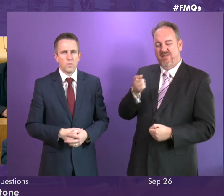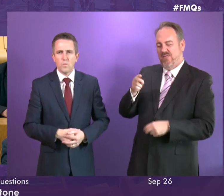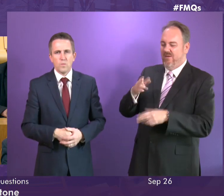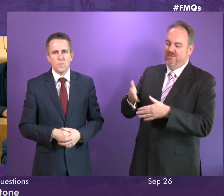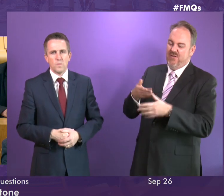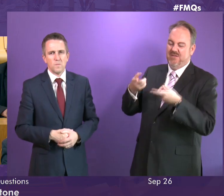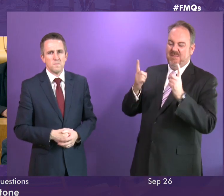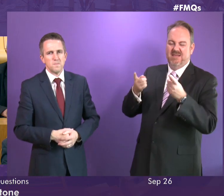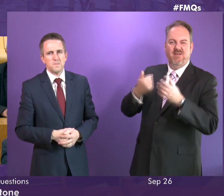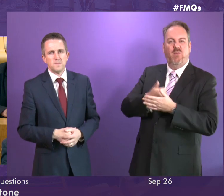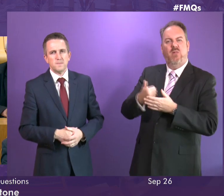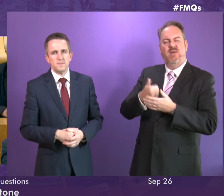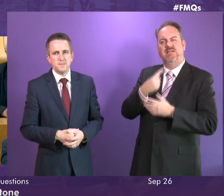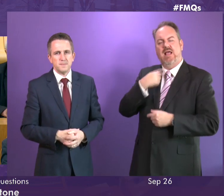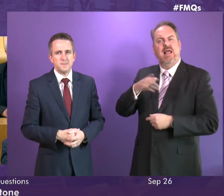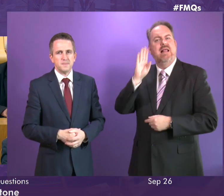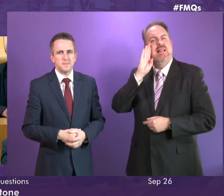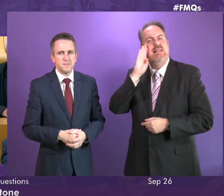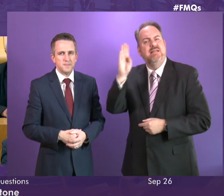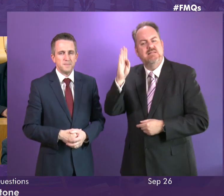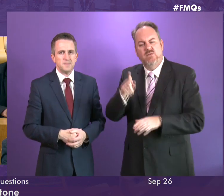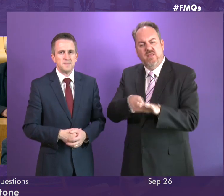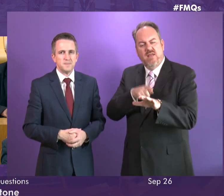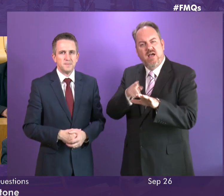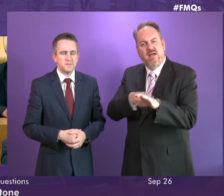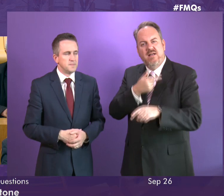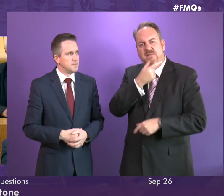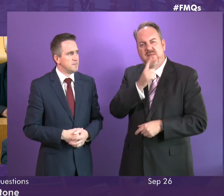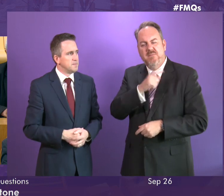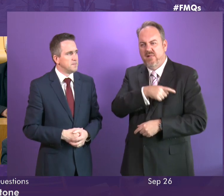The First Minister has often talked about listening to the young people who strike for